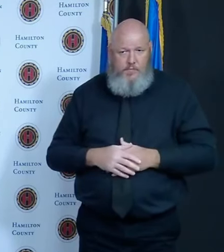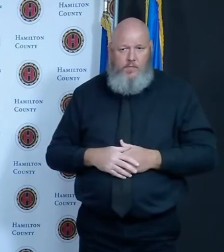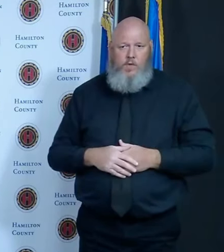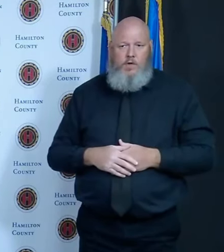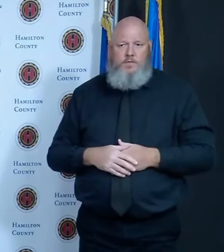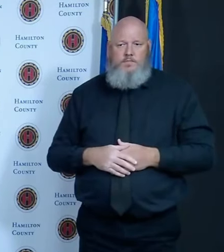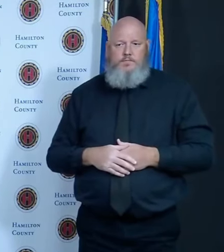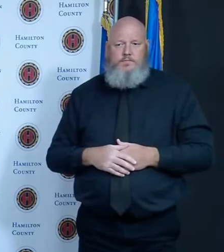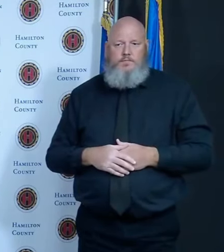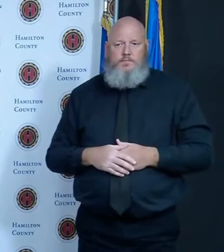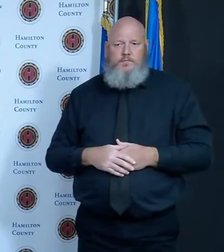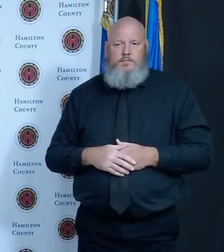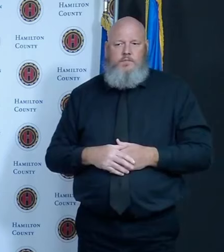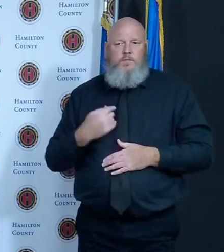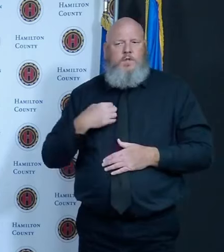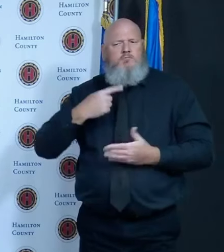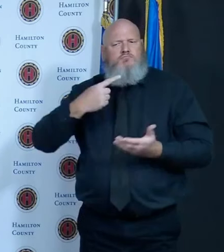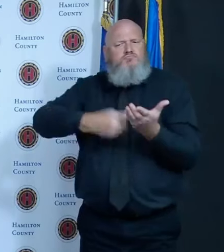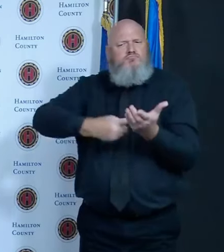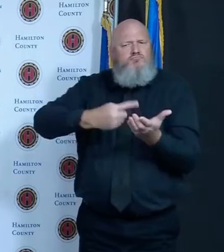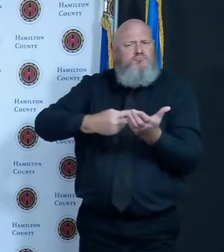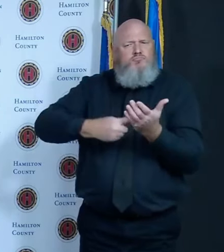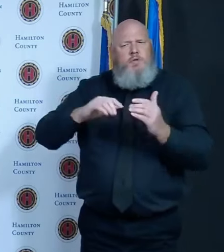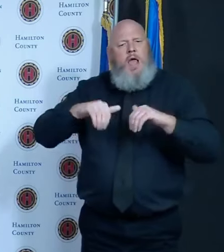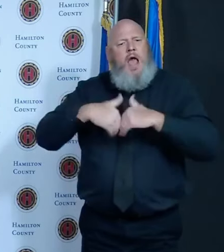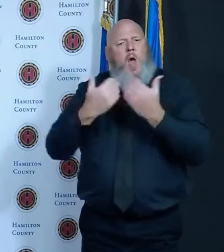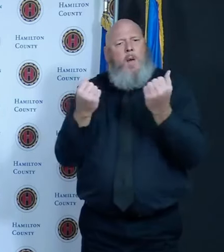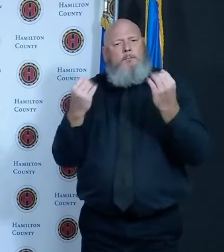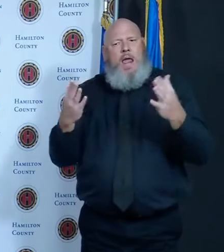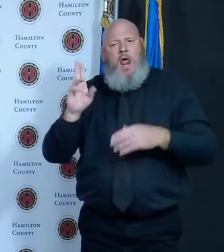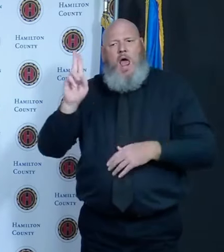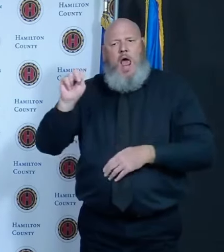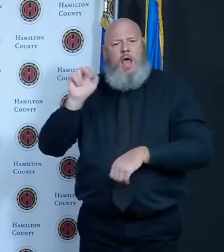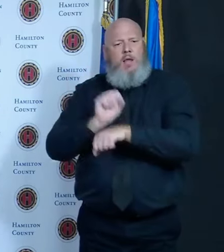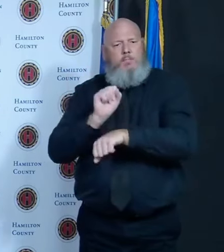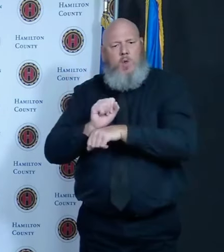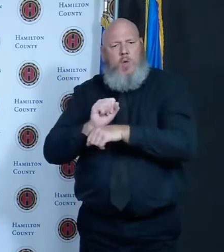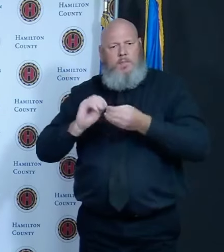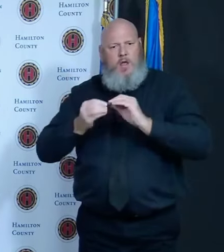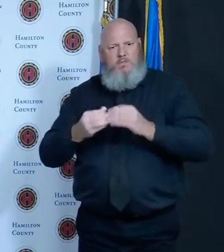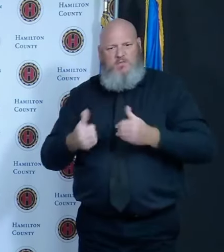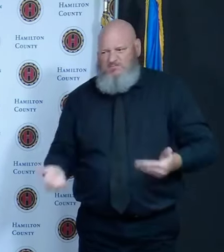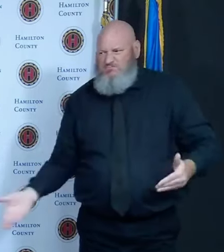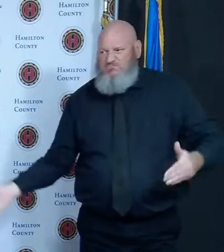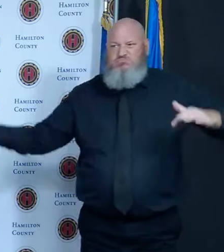increase in unemployment claims in Ohio Kentucky Indiana in our region and we're